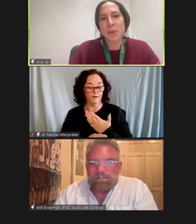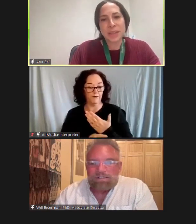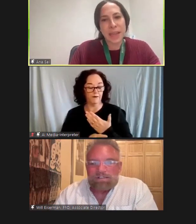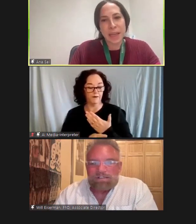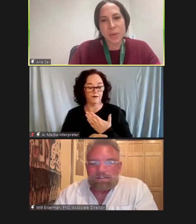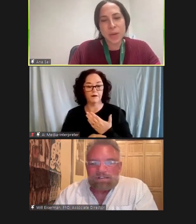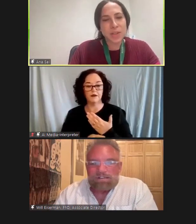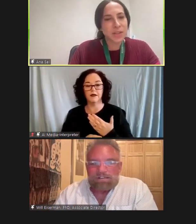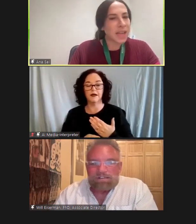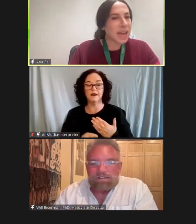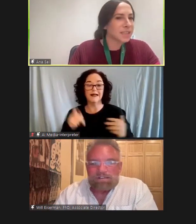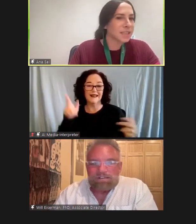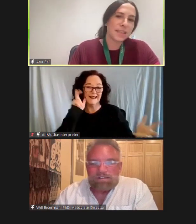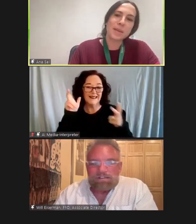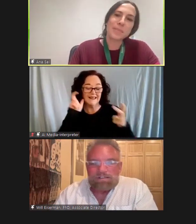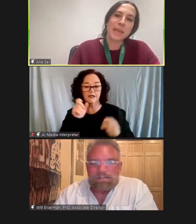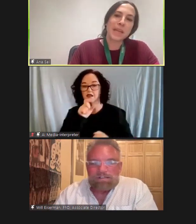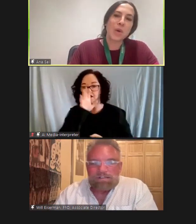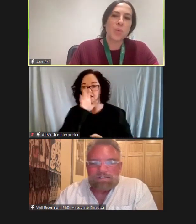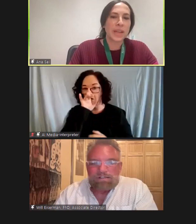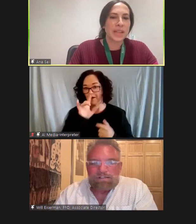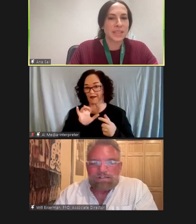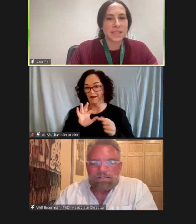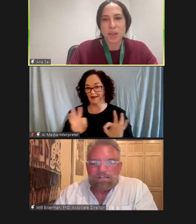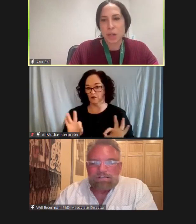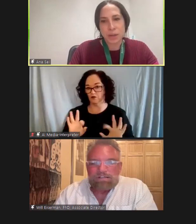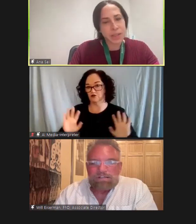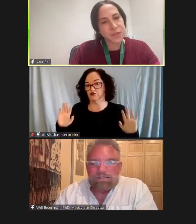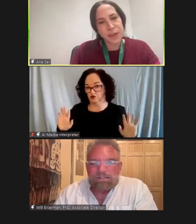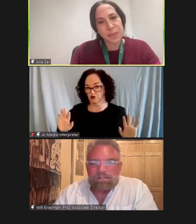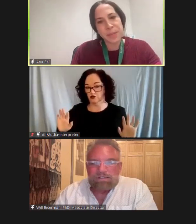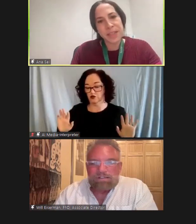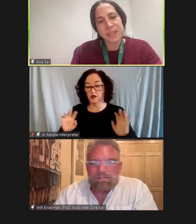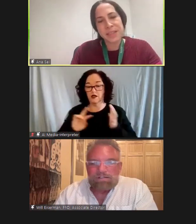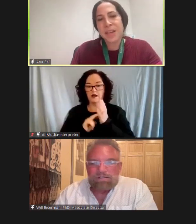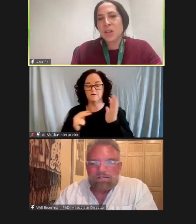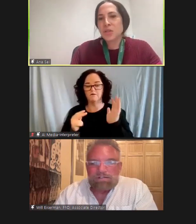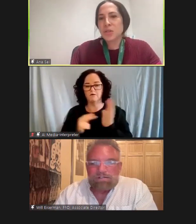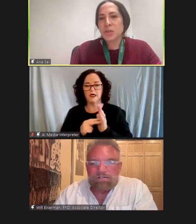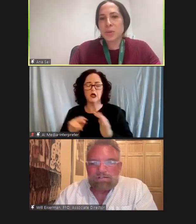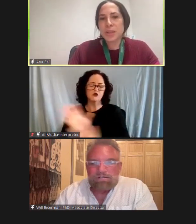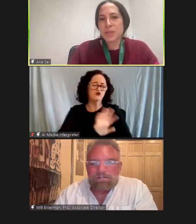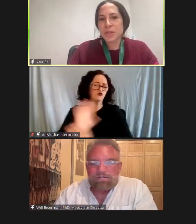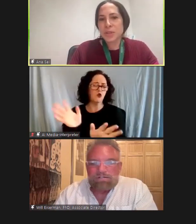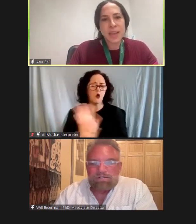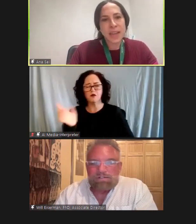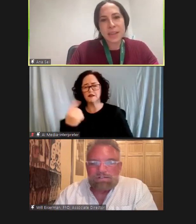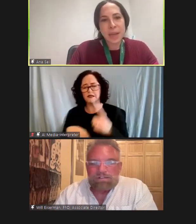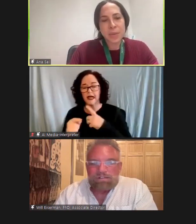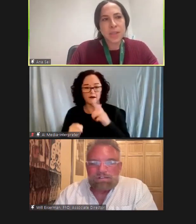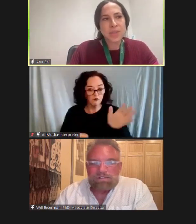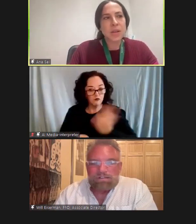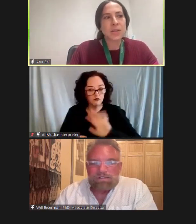language that doesn't mean we discourage